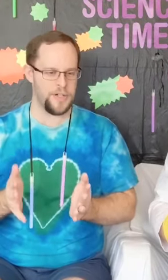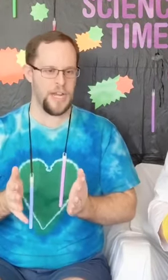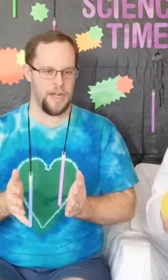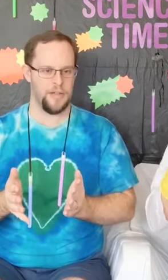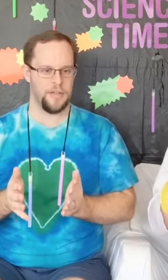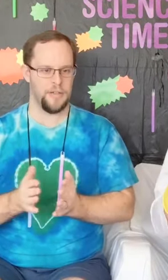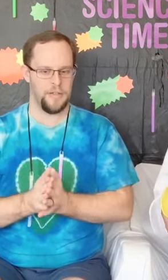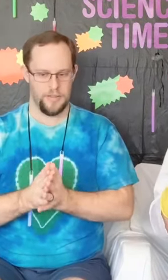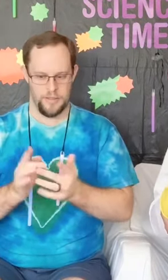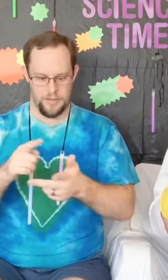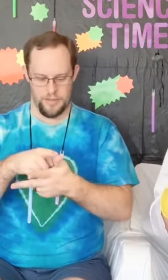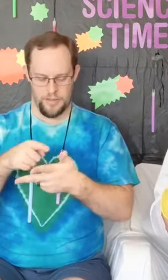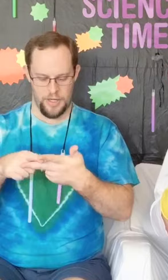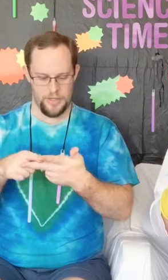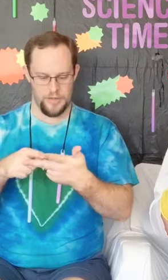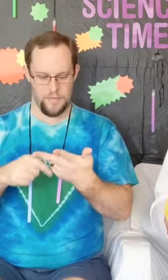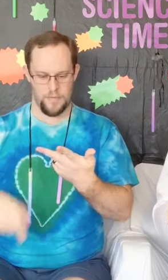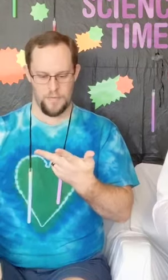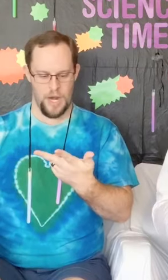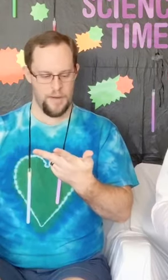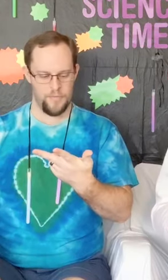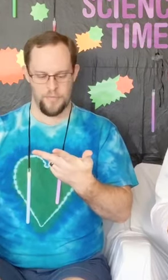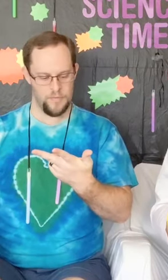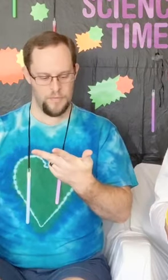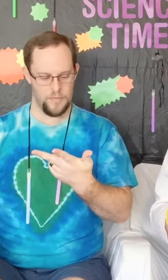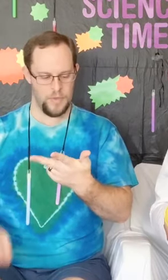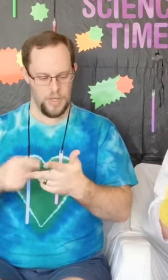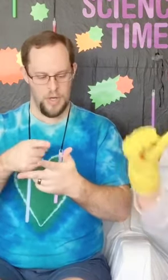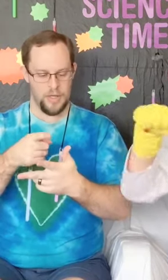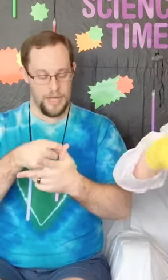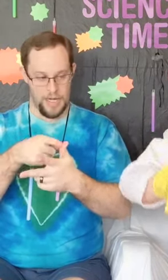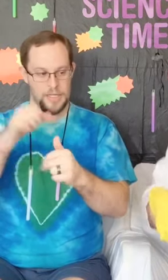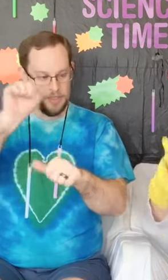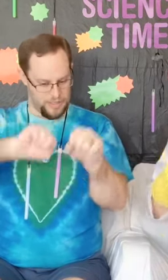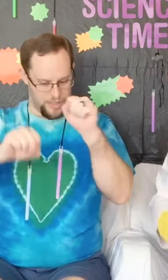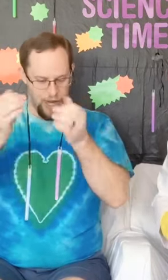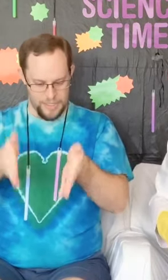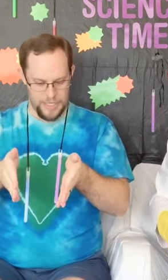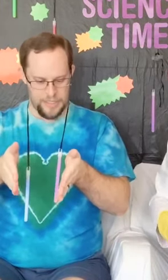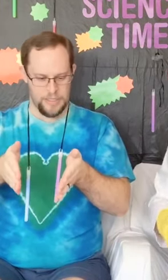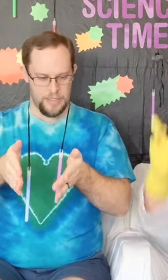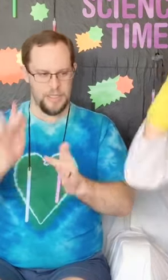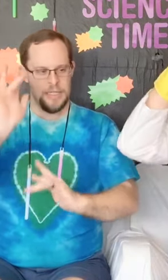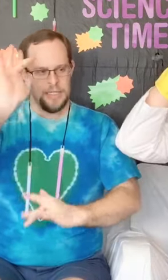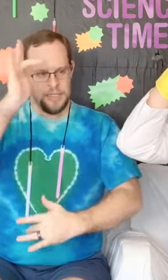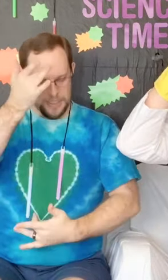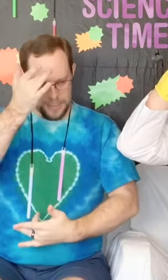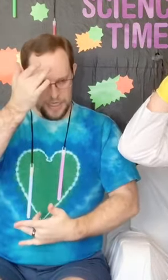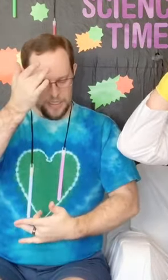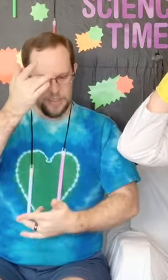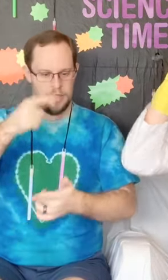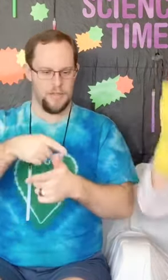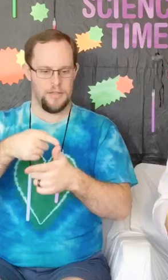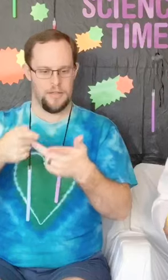sign. CALI: Our third sign. Okay, so we got "scientist." "Scientist."